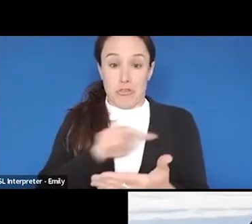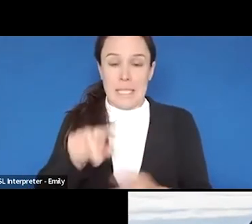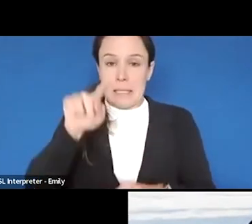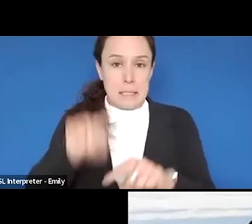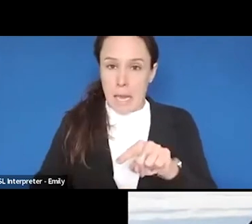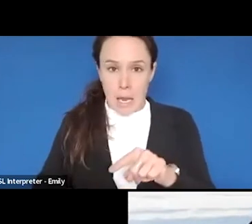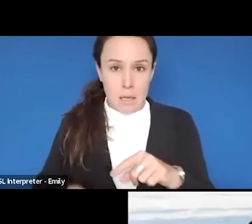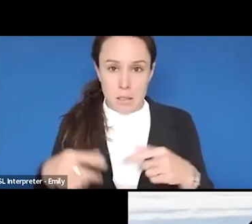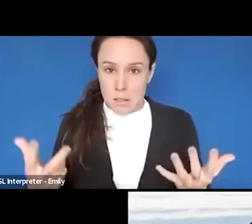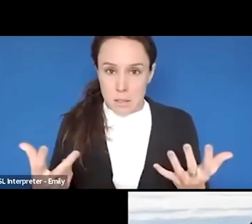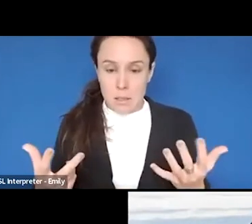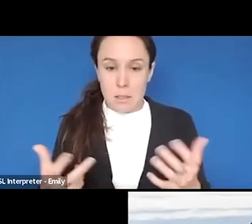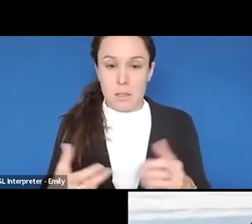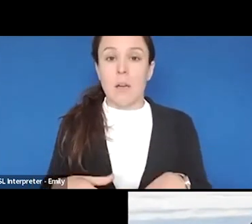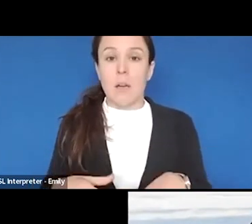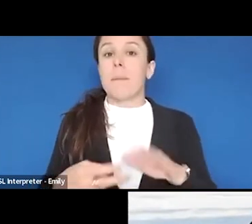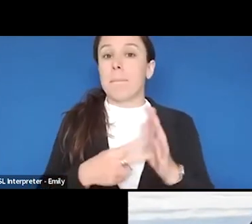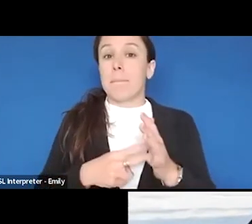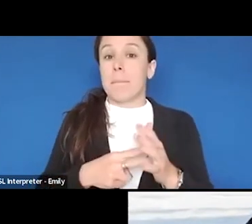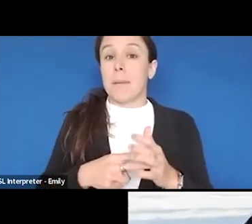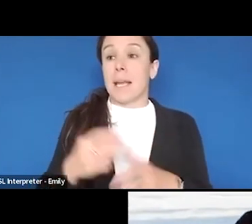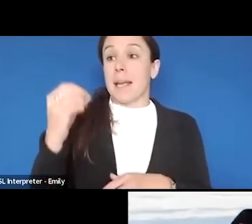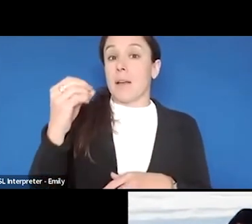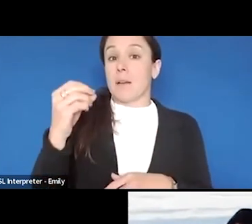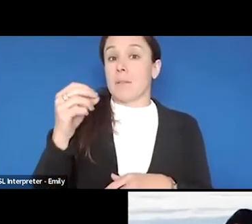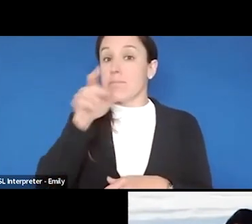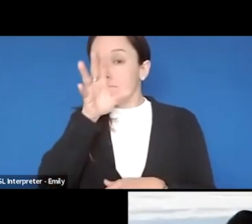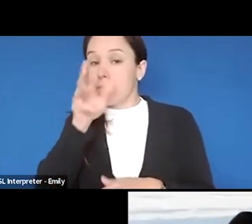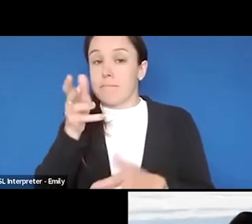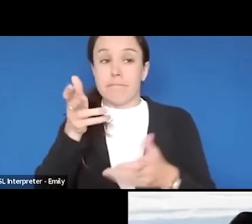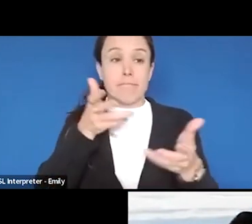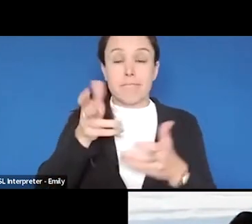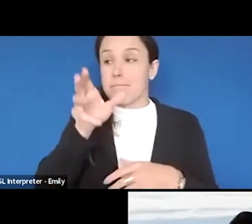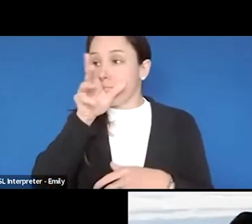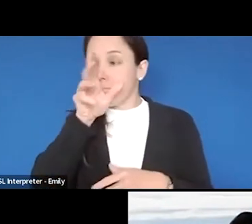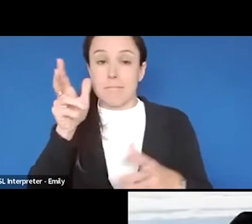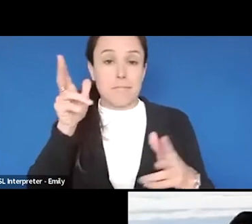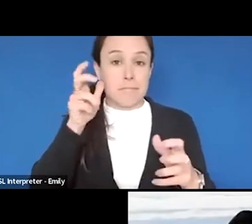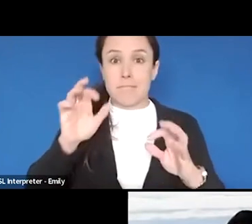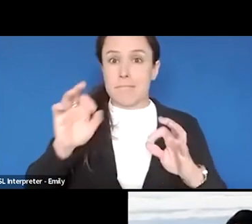fact interactions are more convenient for them even though Ben as you point out they may be less